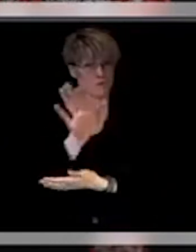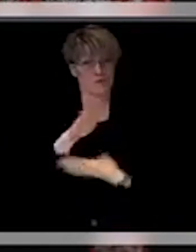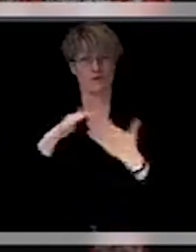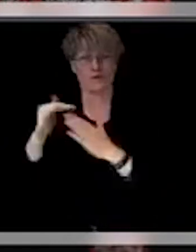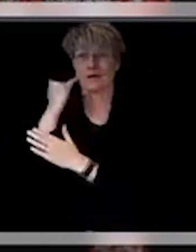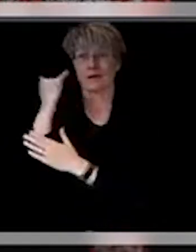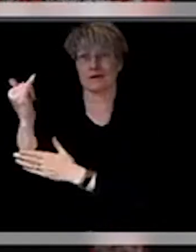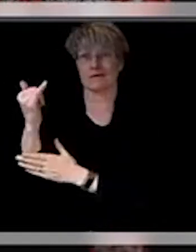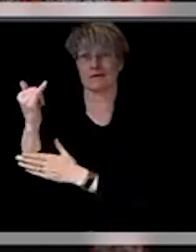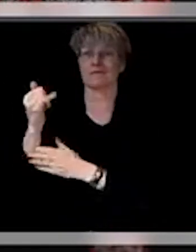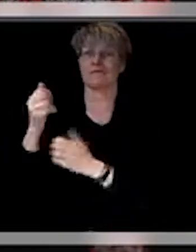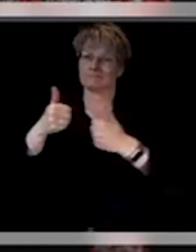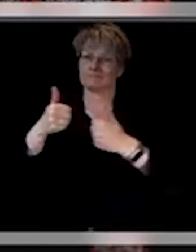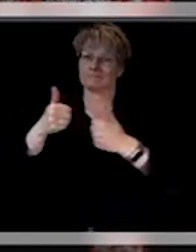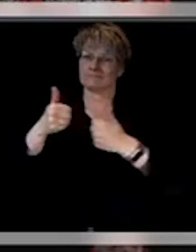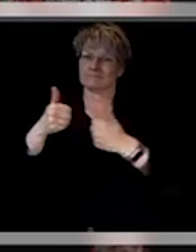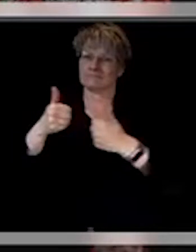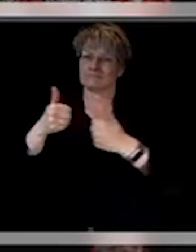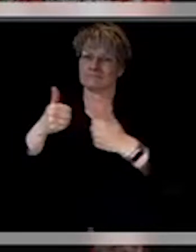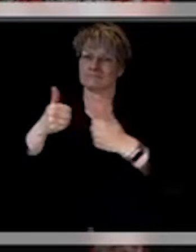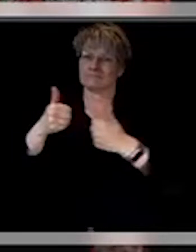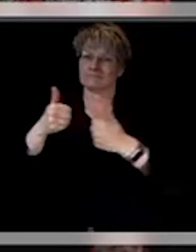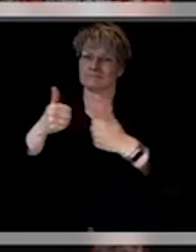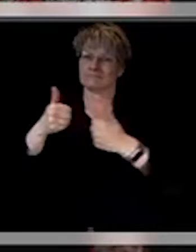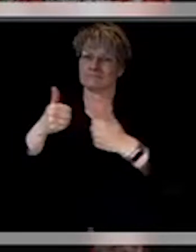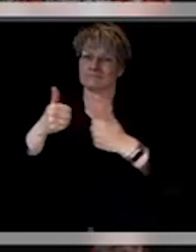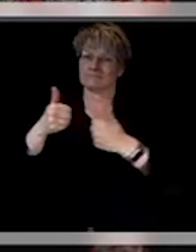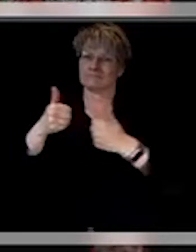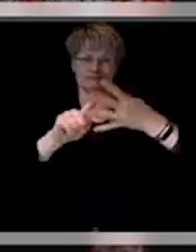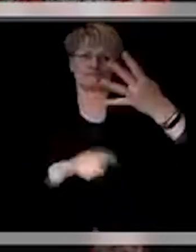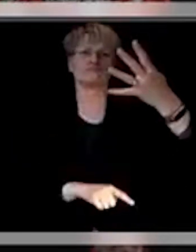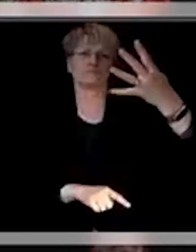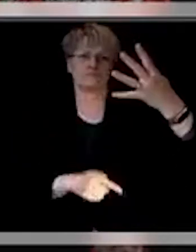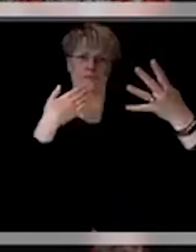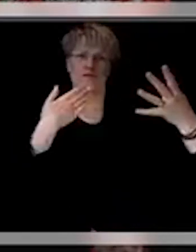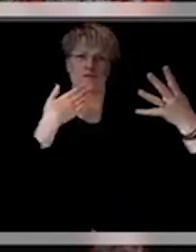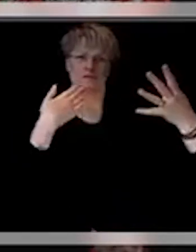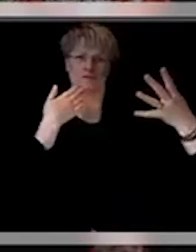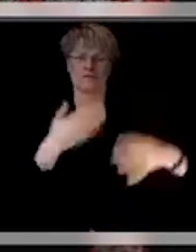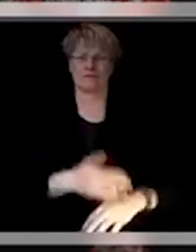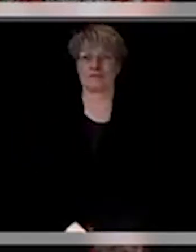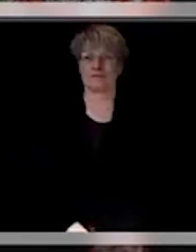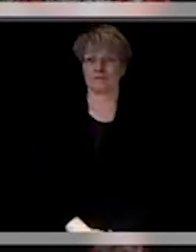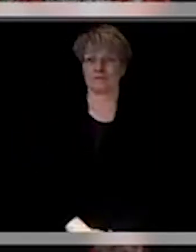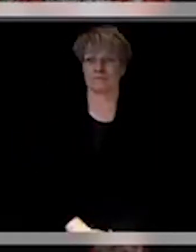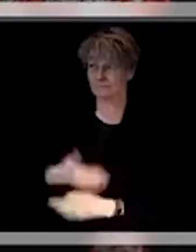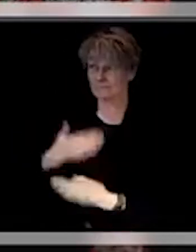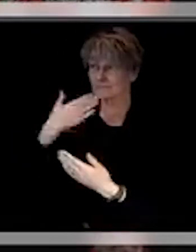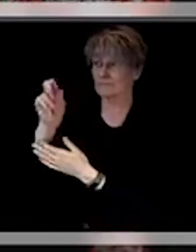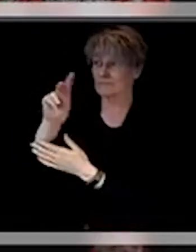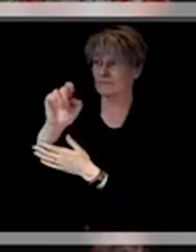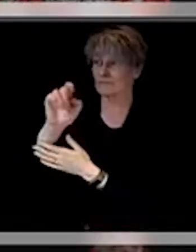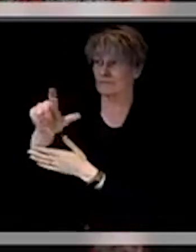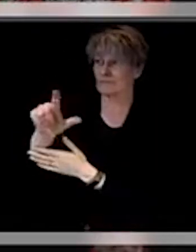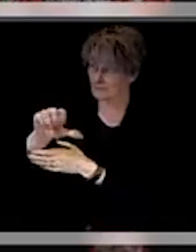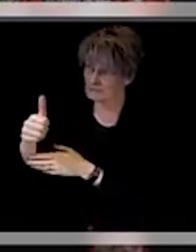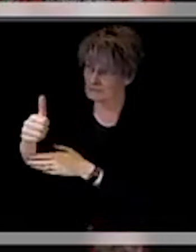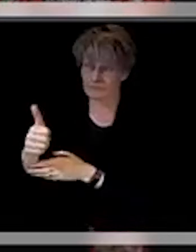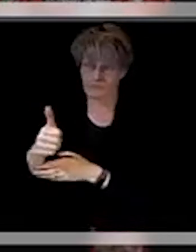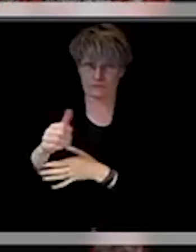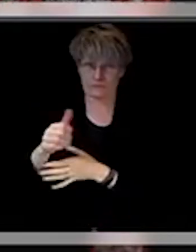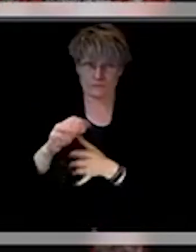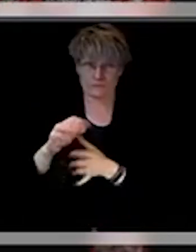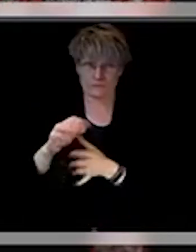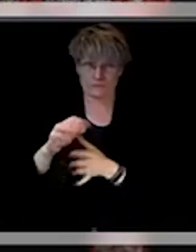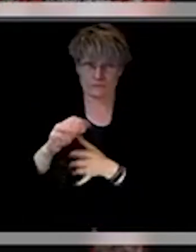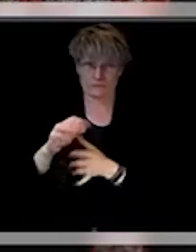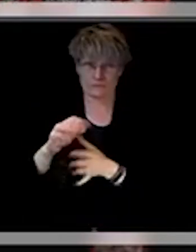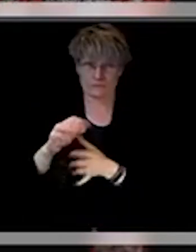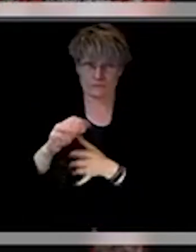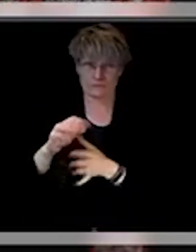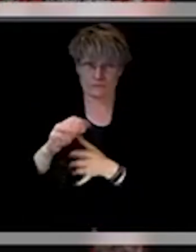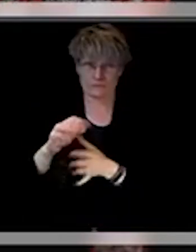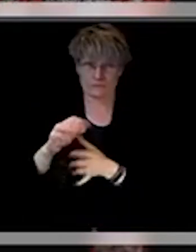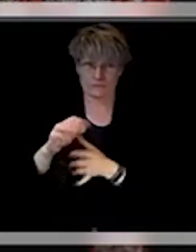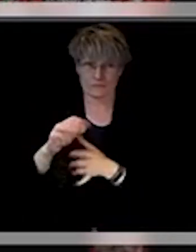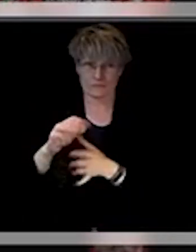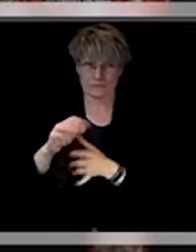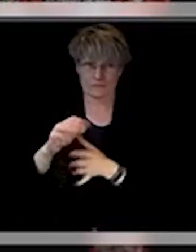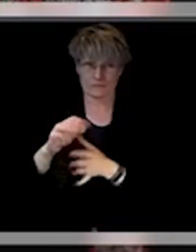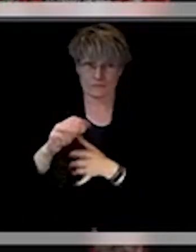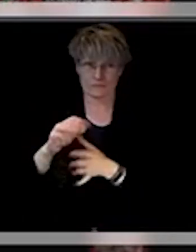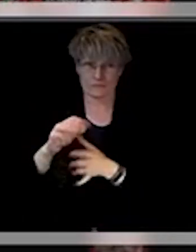Thank you, Donnell. Anybody else? I think we're ready for media questions.